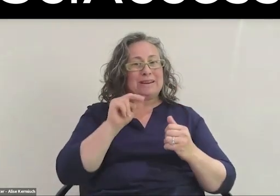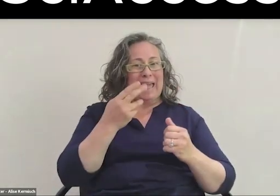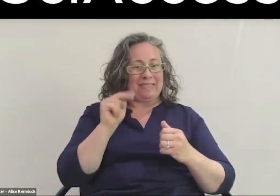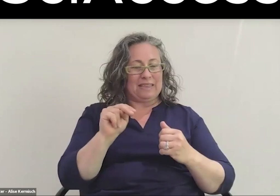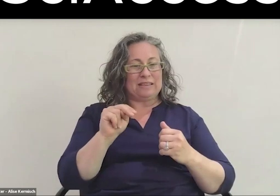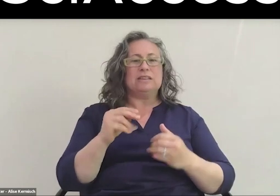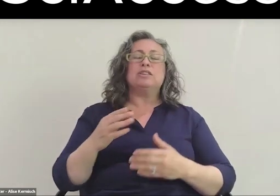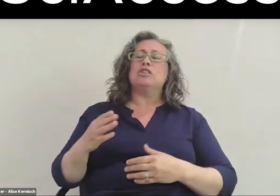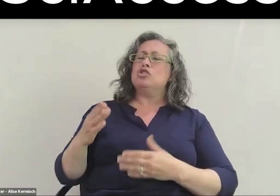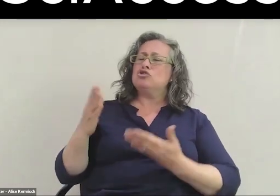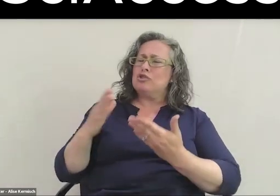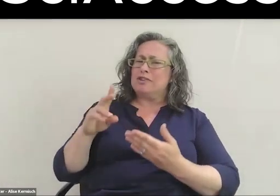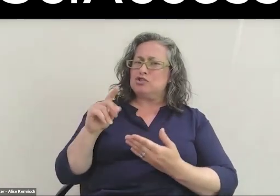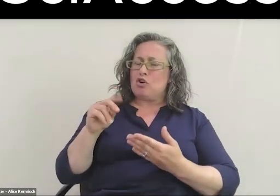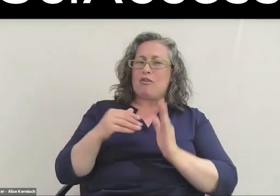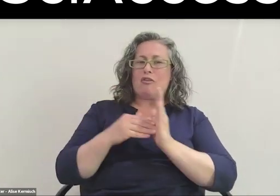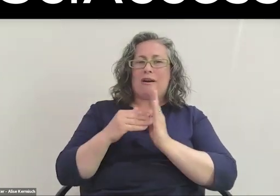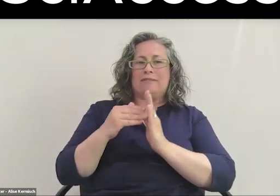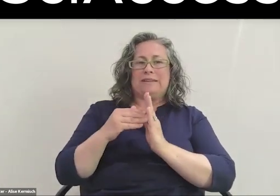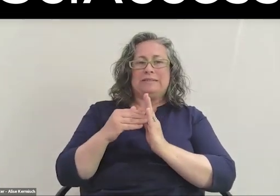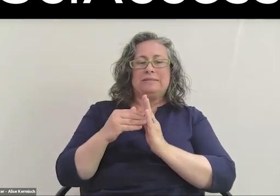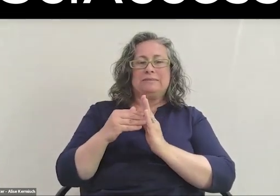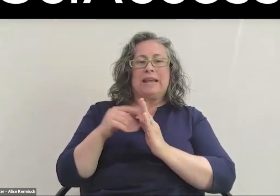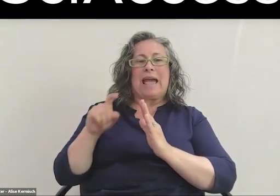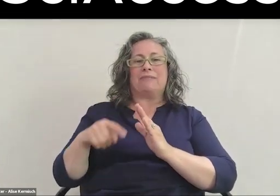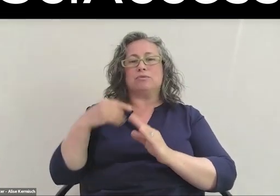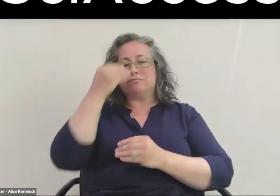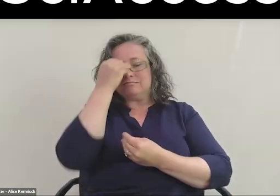Service dogs often have to tell people